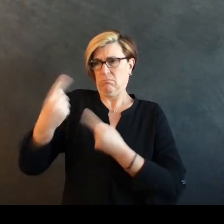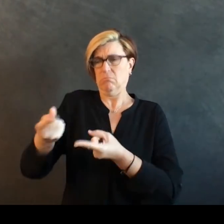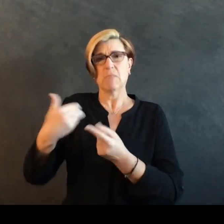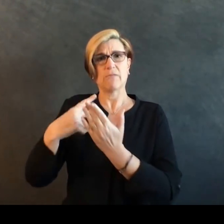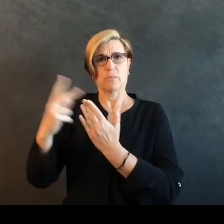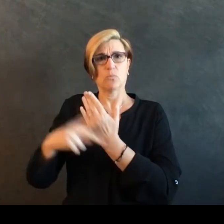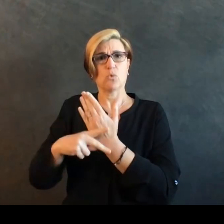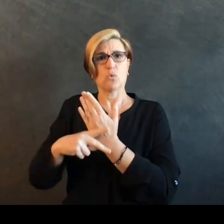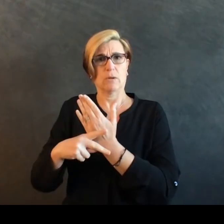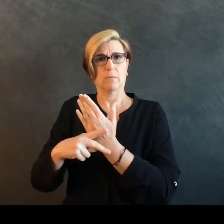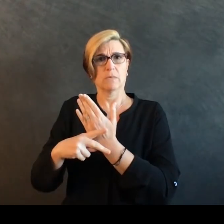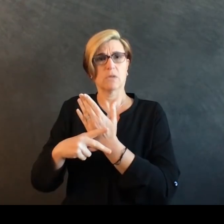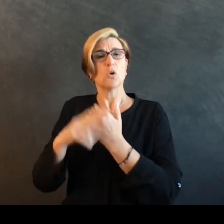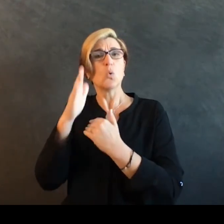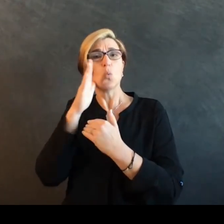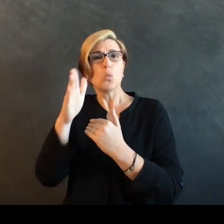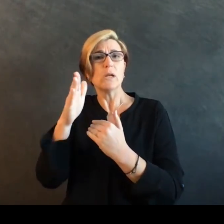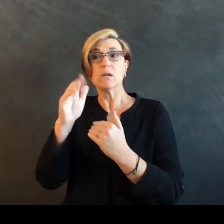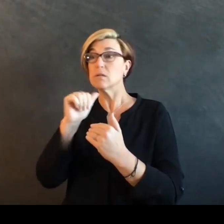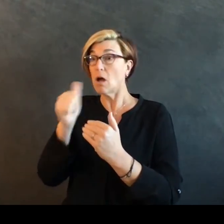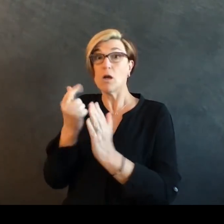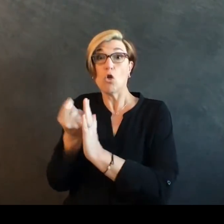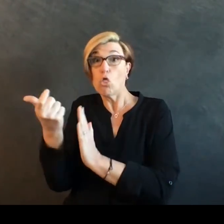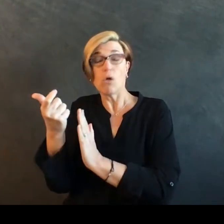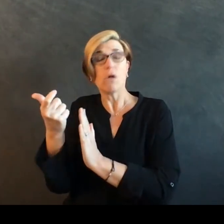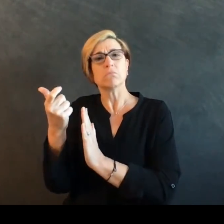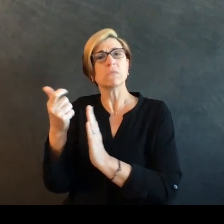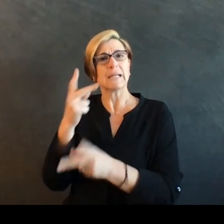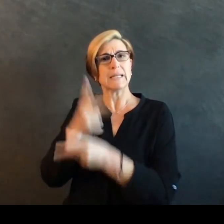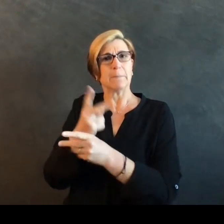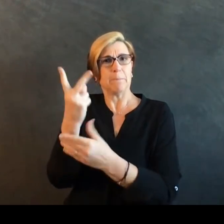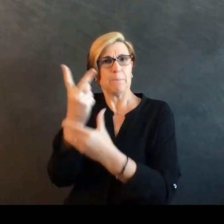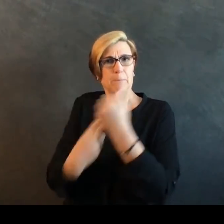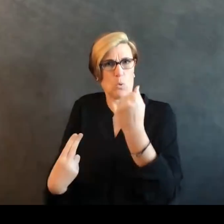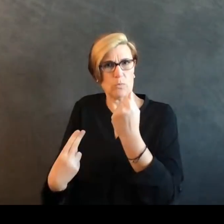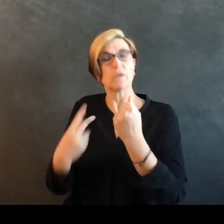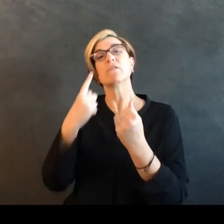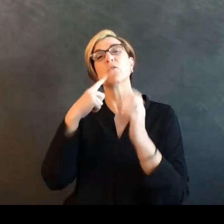small businesses including providing advances on SBA disaster loans and